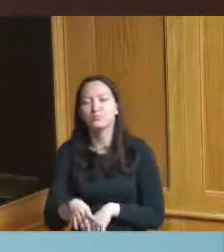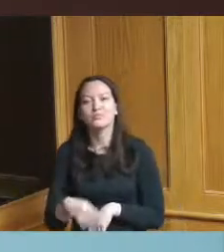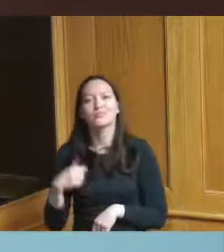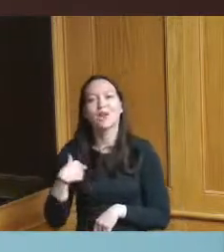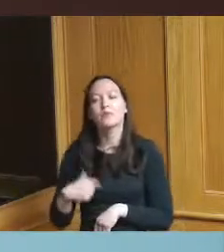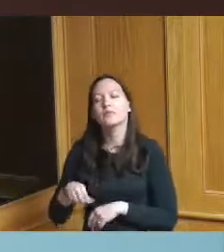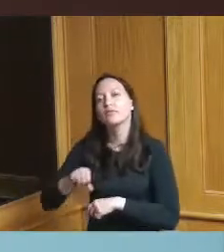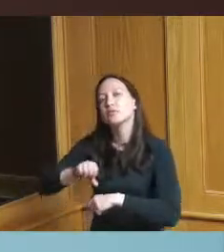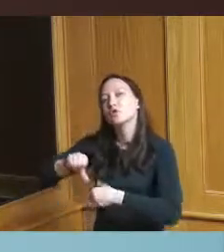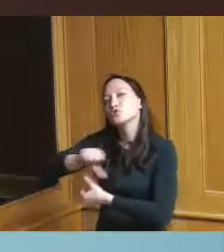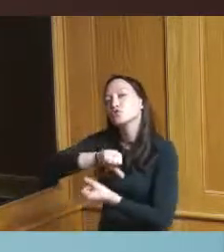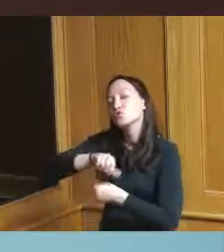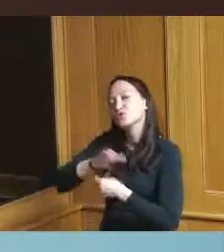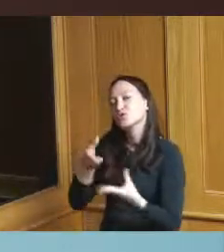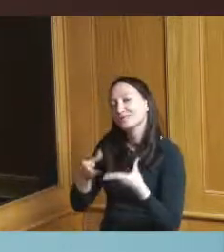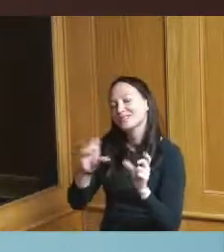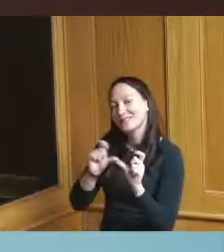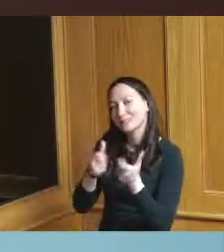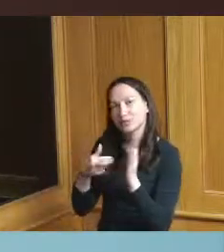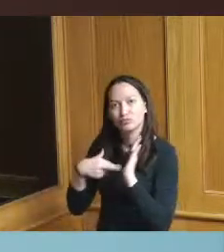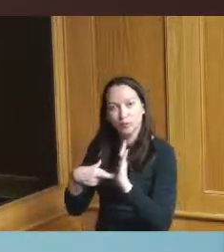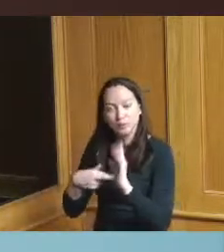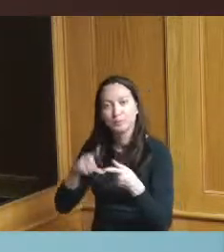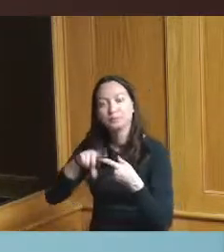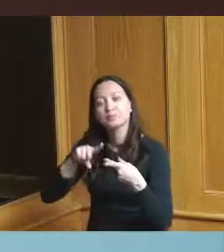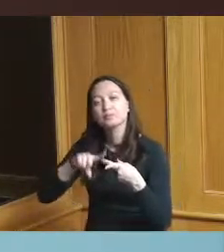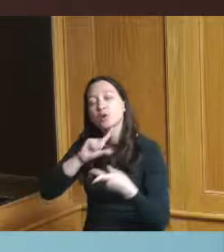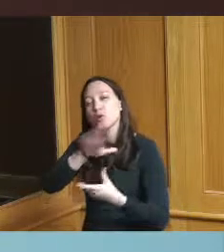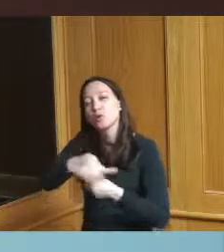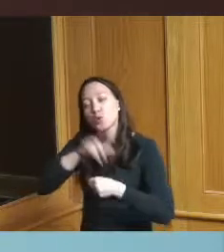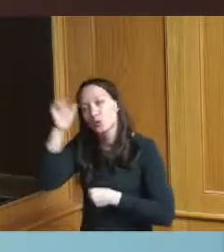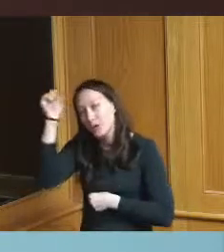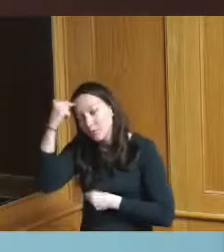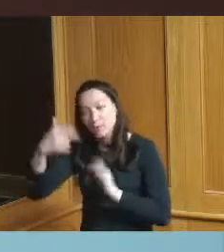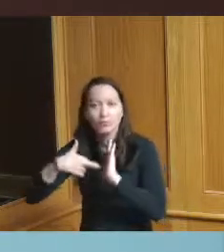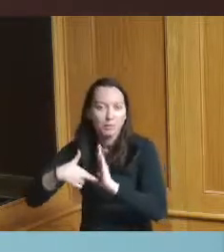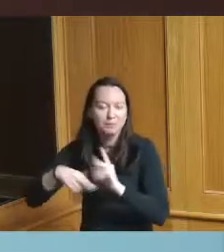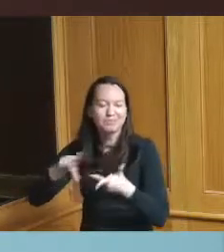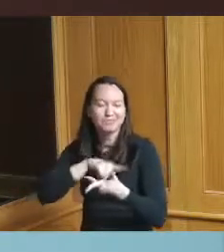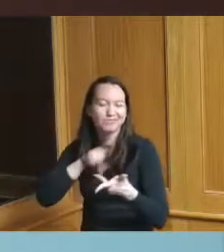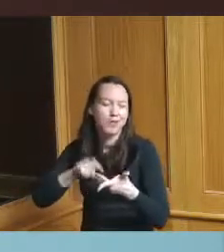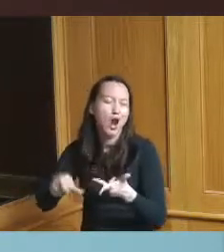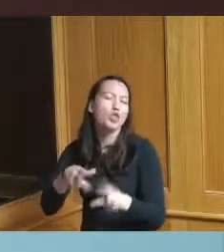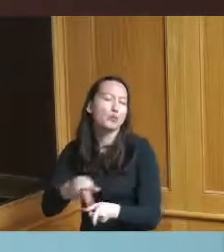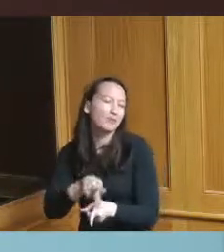service agency representatives local government representatives and other professionals we have